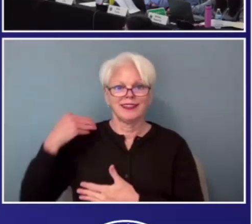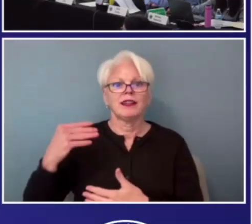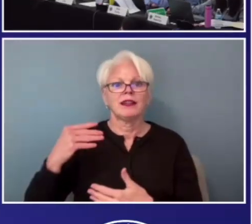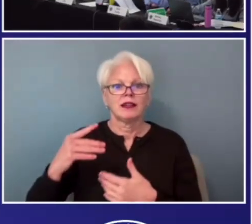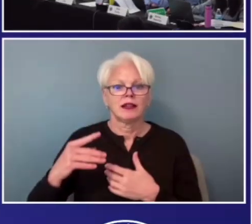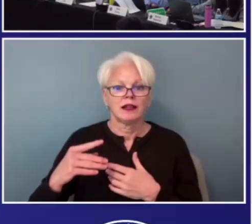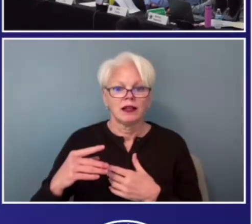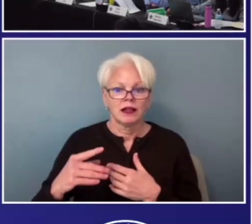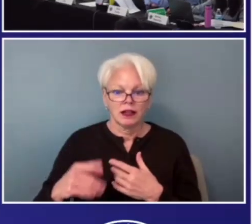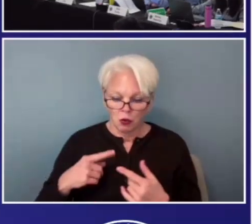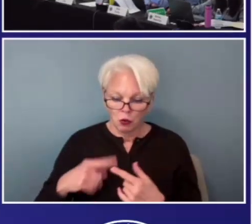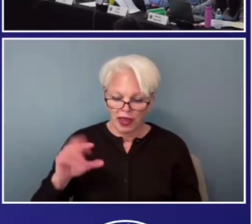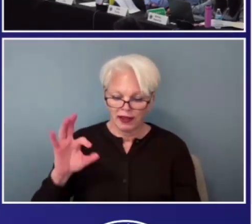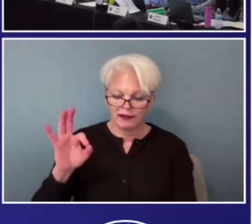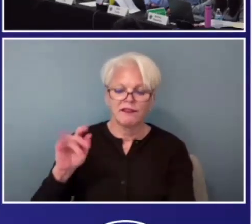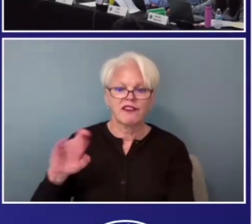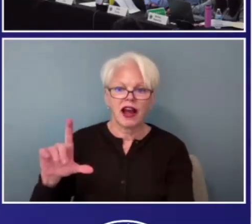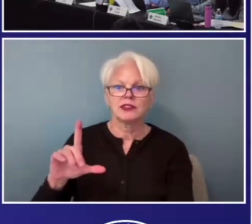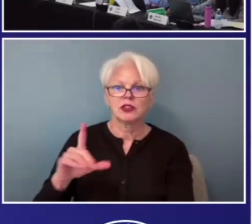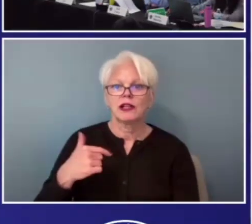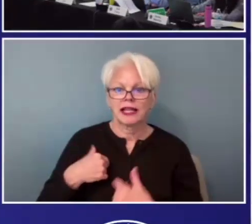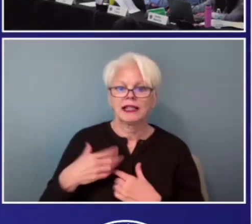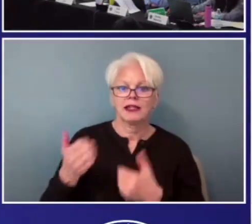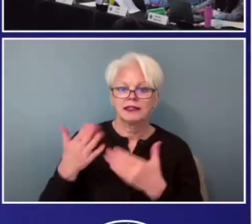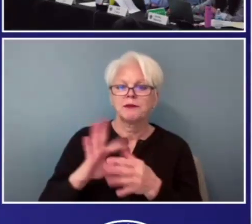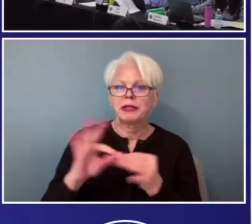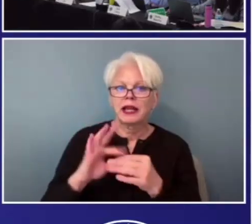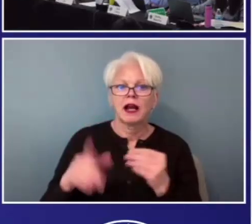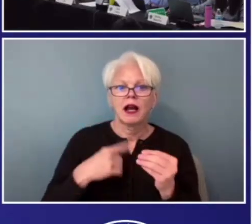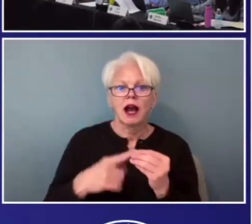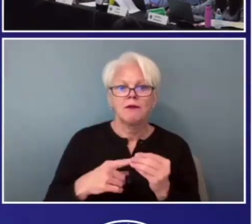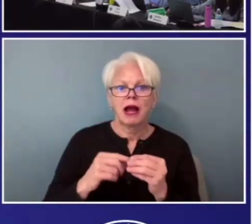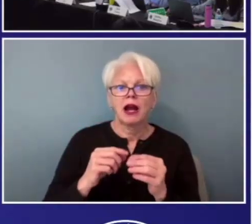when Faisal and I submitted the comments about protection of programs,